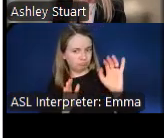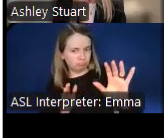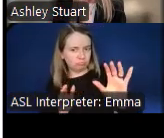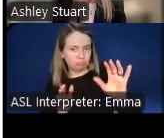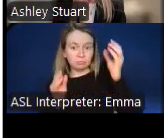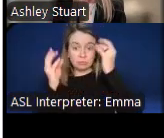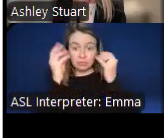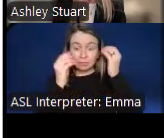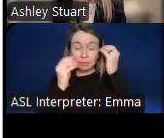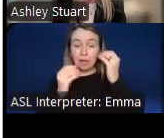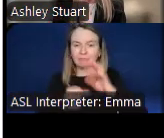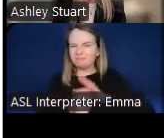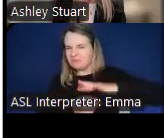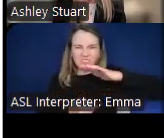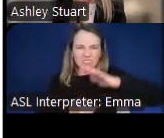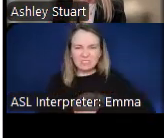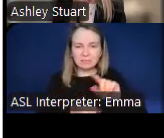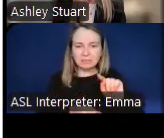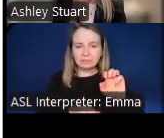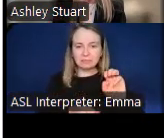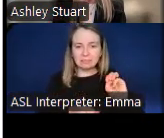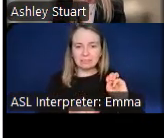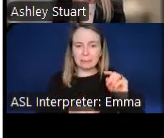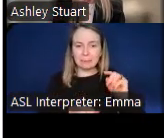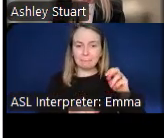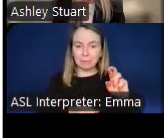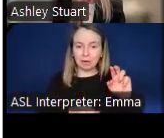temper tantrums during the toddler years, those can be